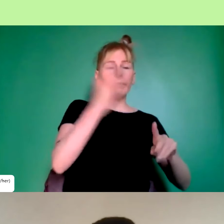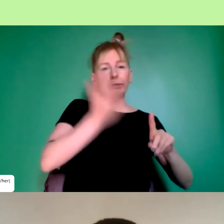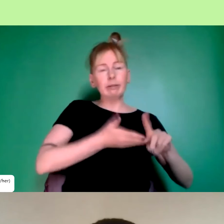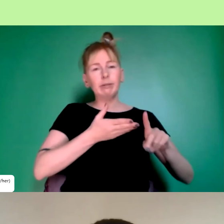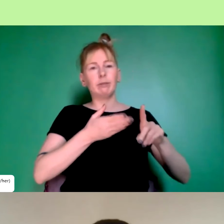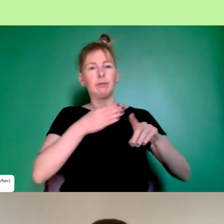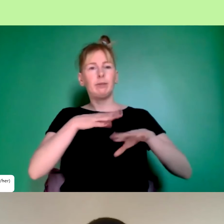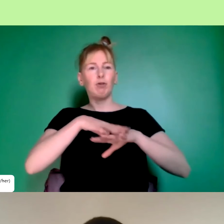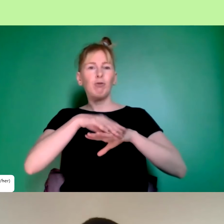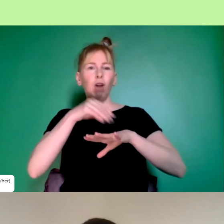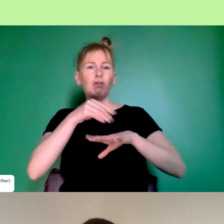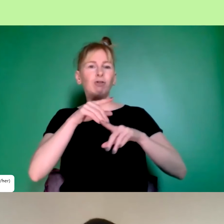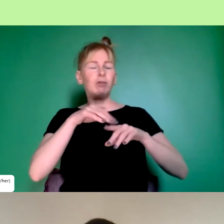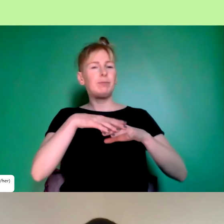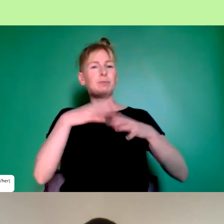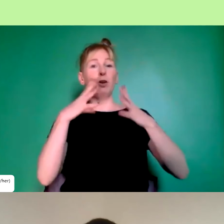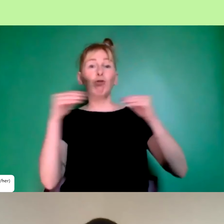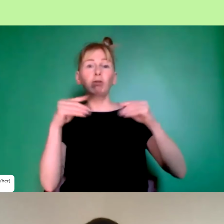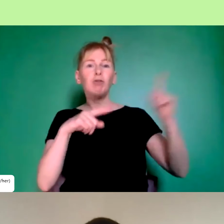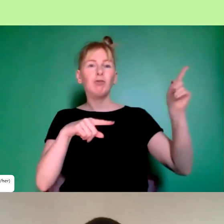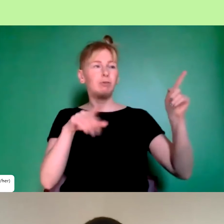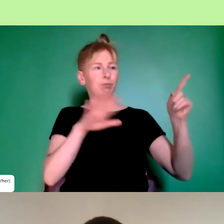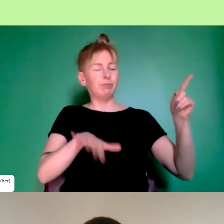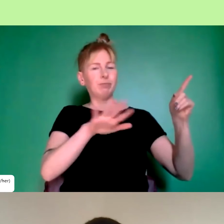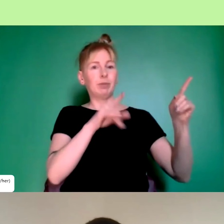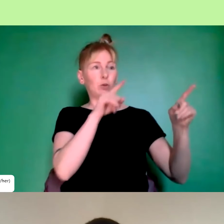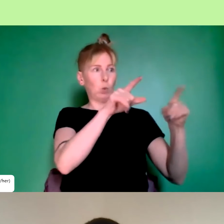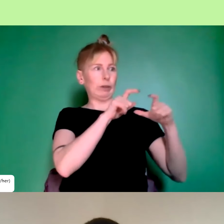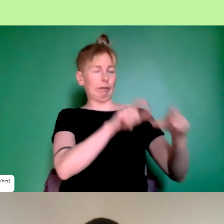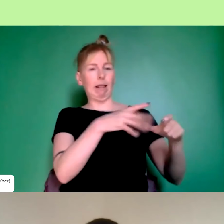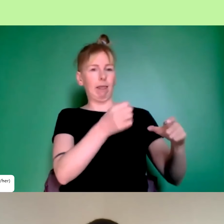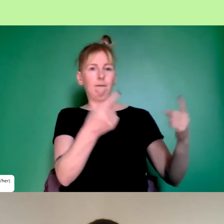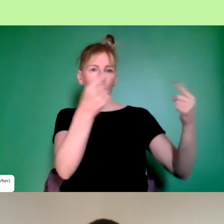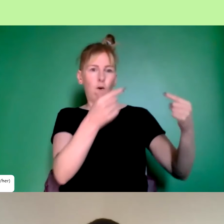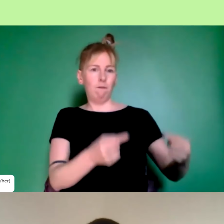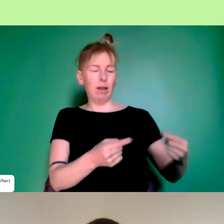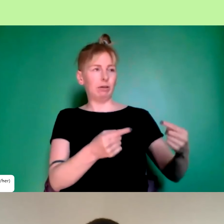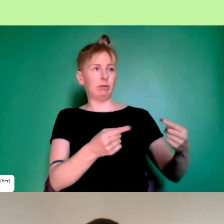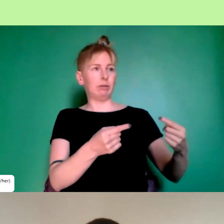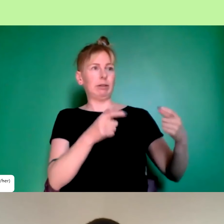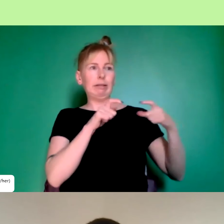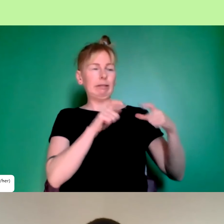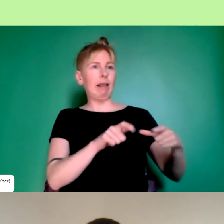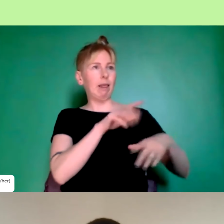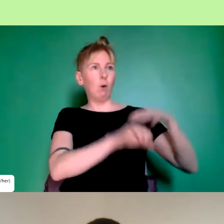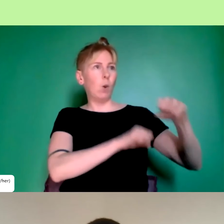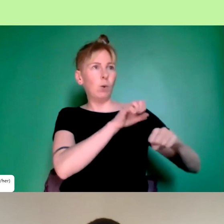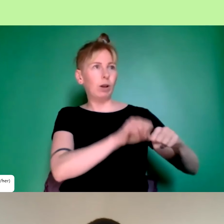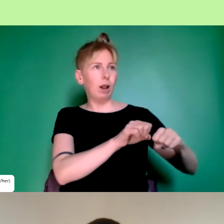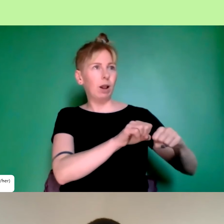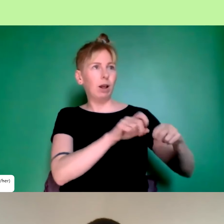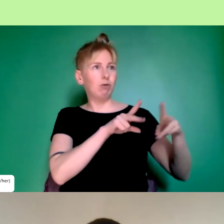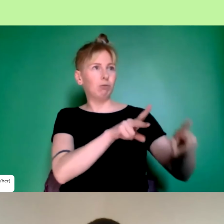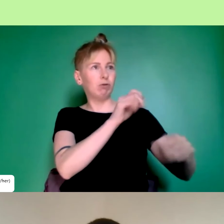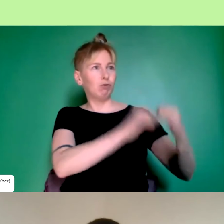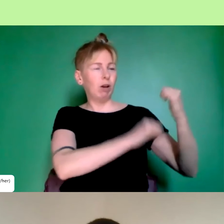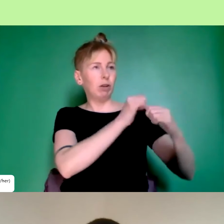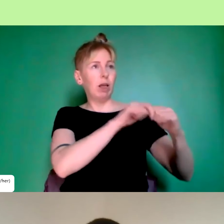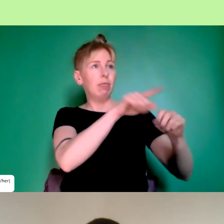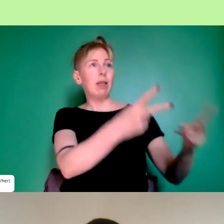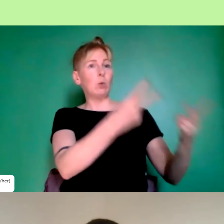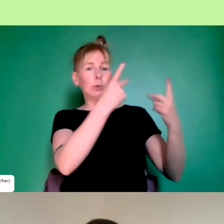colonial conduct. Conflict, they do not see us, they don't know how to recognise us,